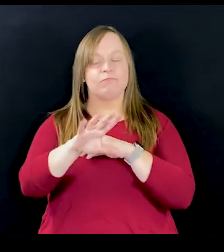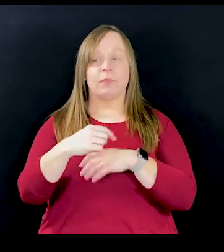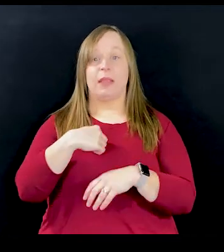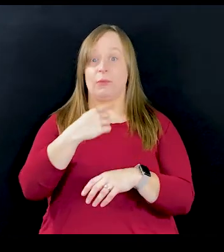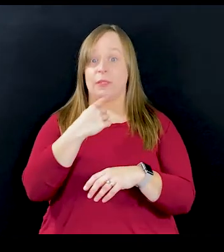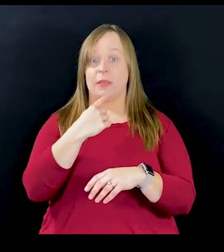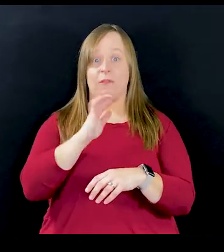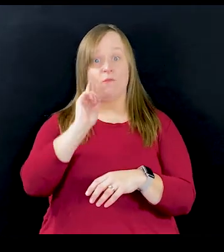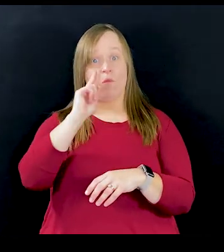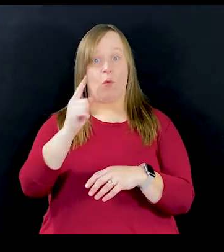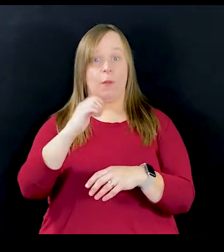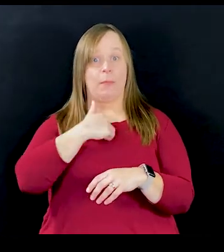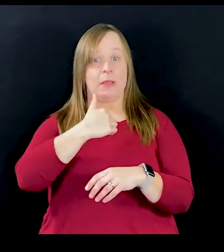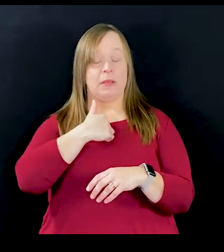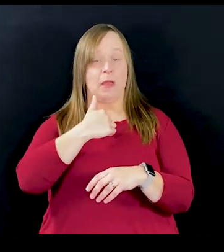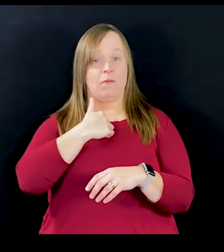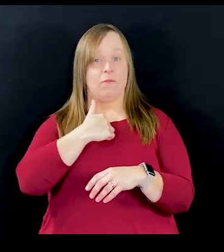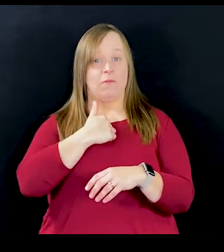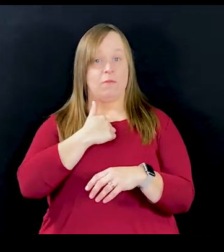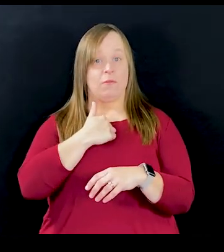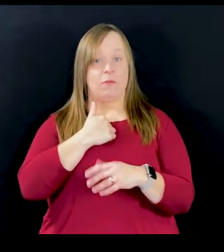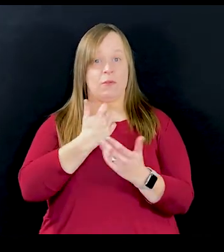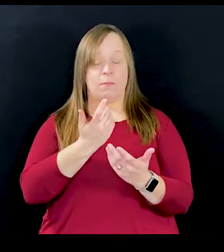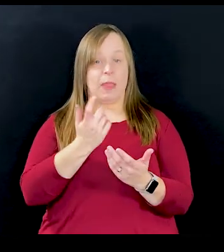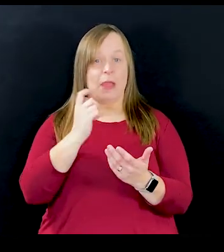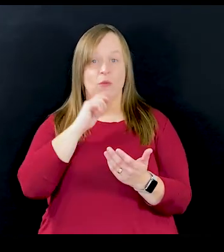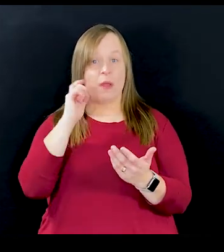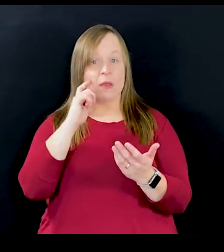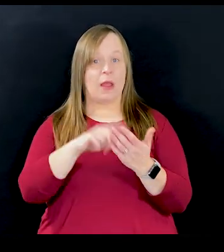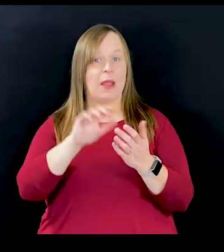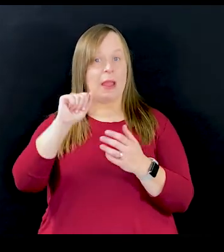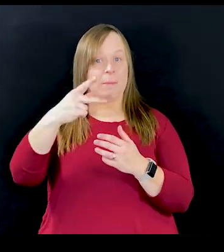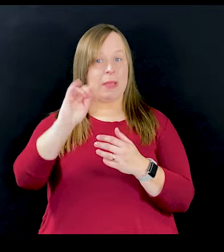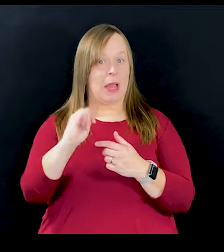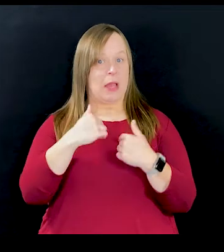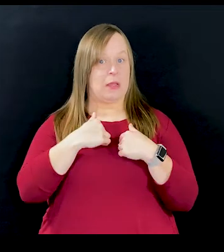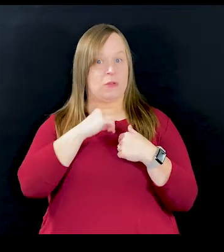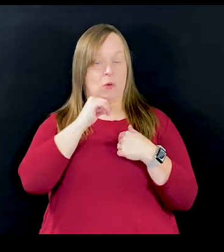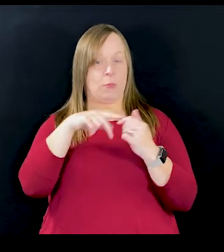I will say that for myself, I don't identify personally as AAPI.